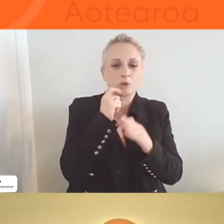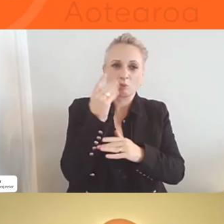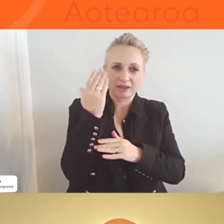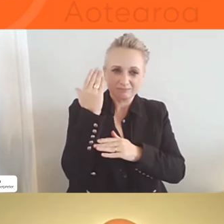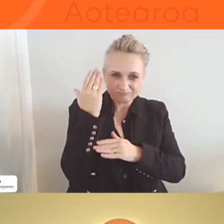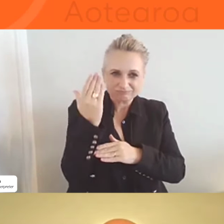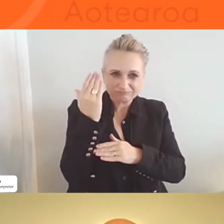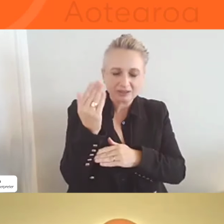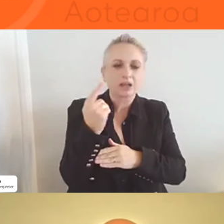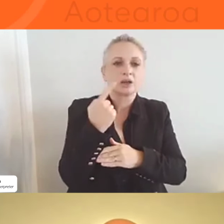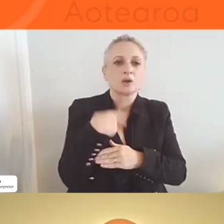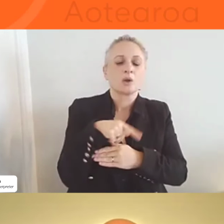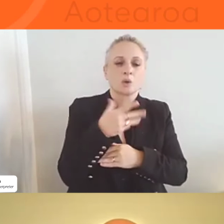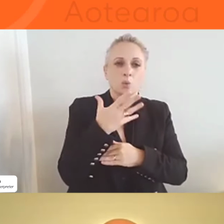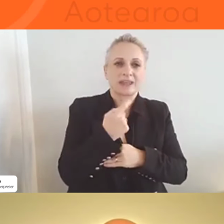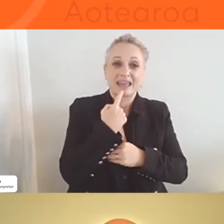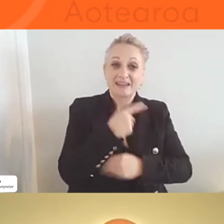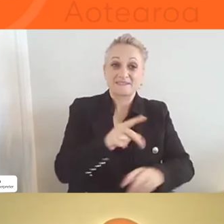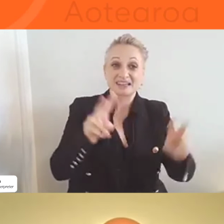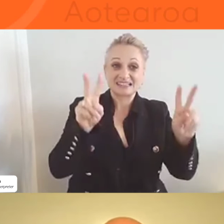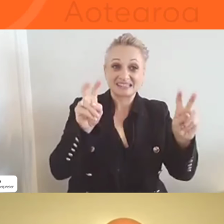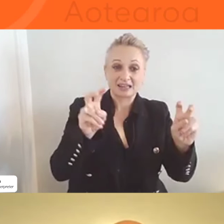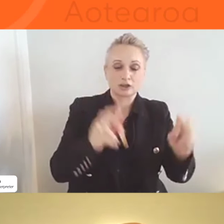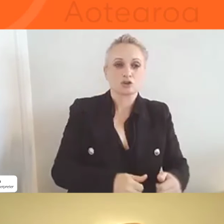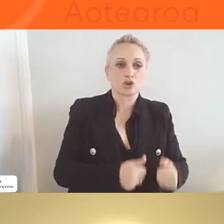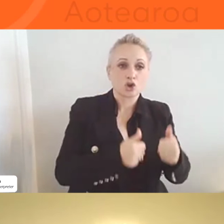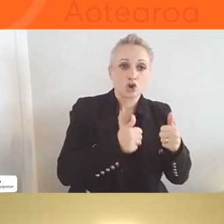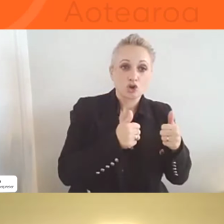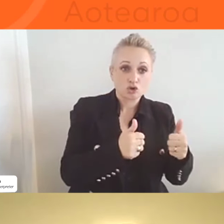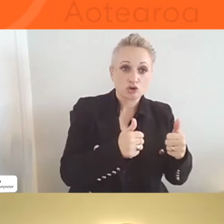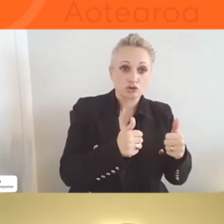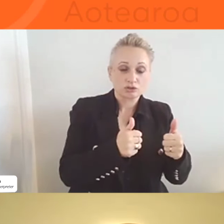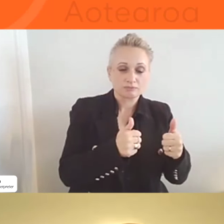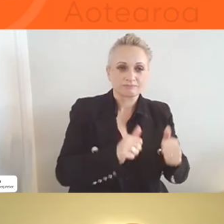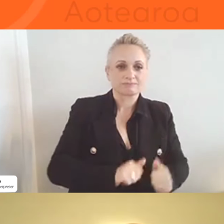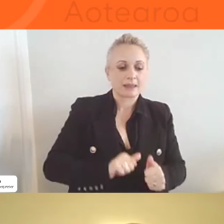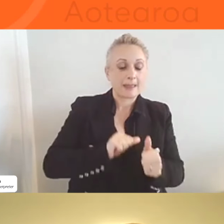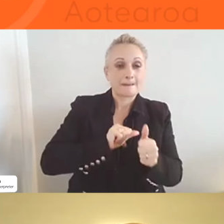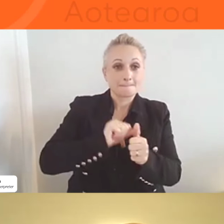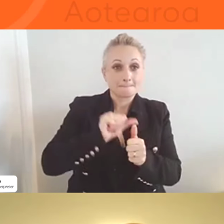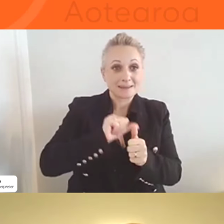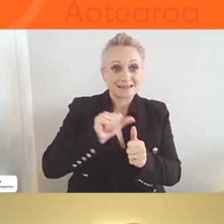would have probably heard it; good, better, best. And we will deal